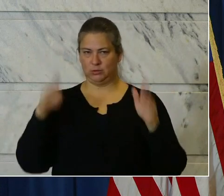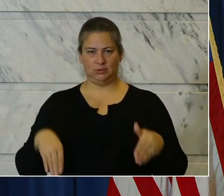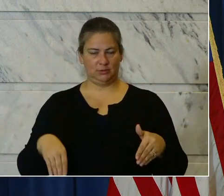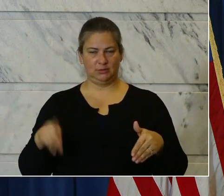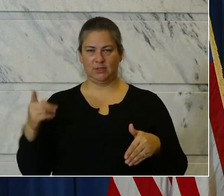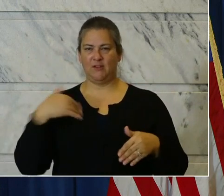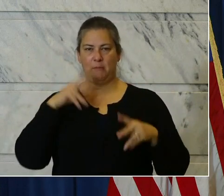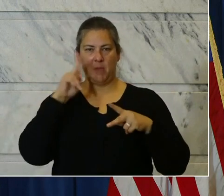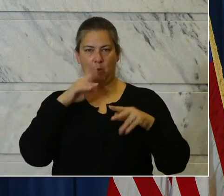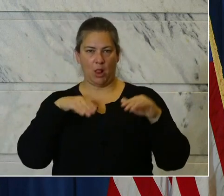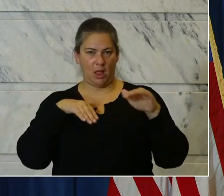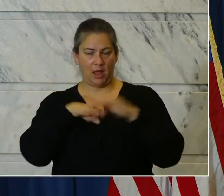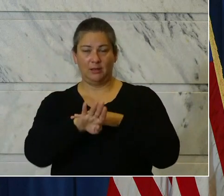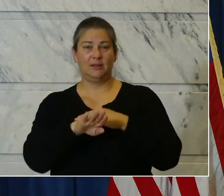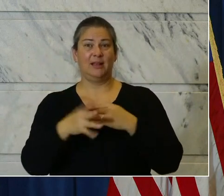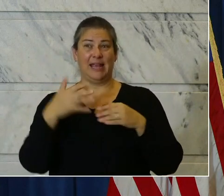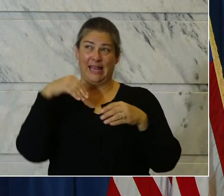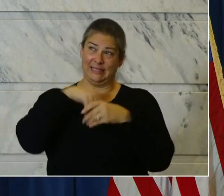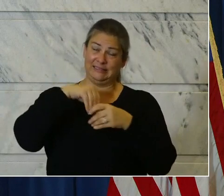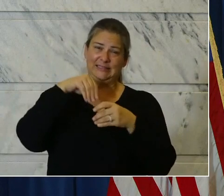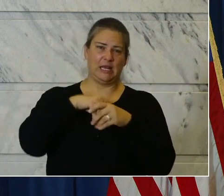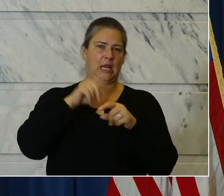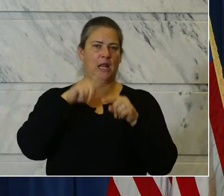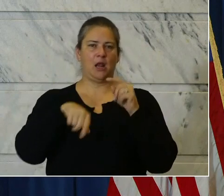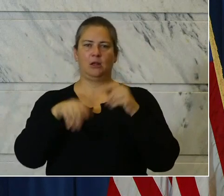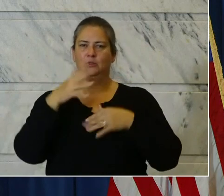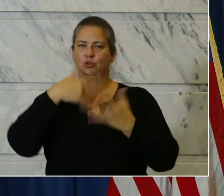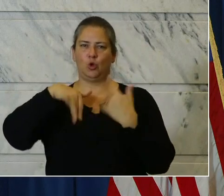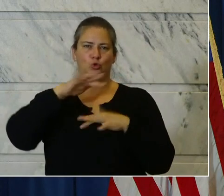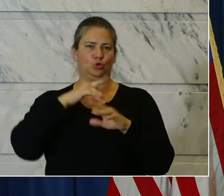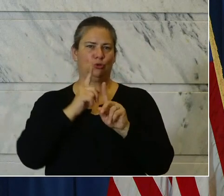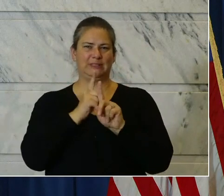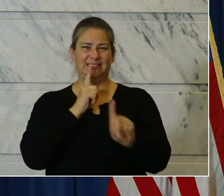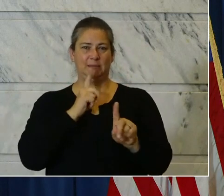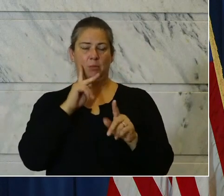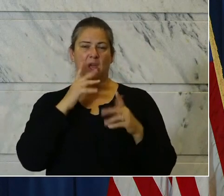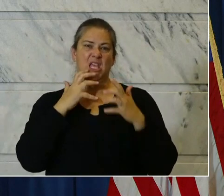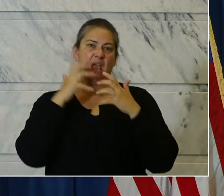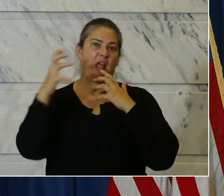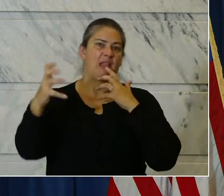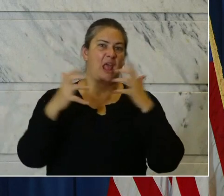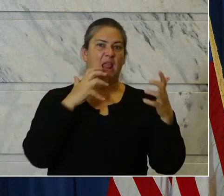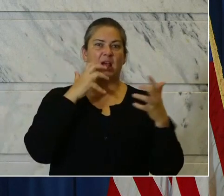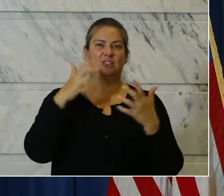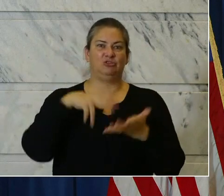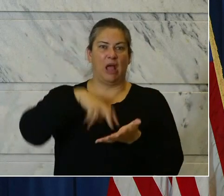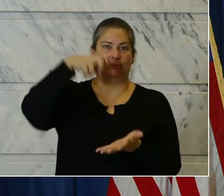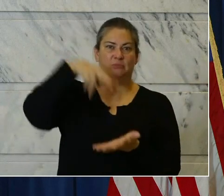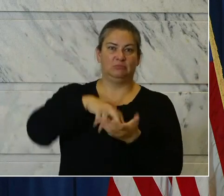OF IN FOR ON HOT HOUSES. WE SHOULD BE RUNNING A HIGH HOUSE RUNS TON OF PEOPLE IN TIER